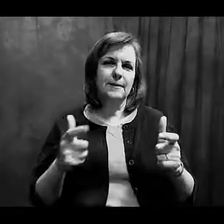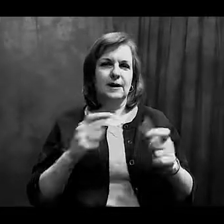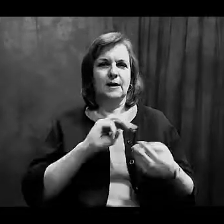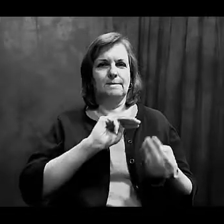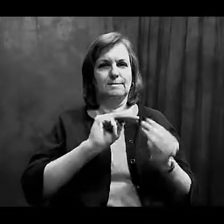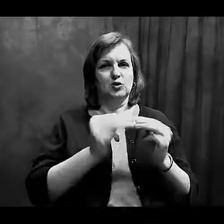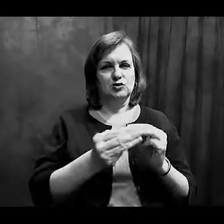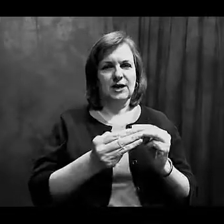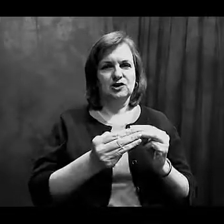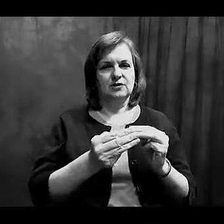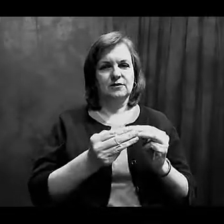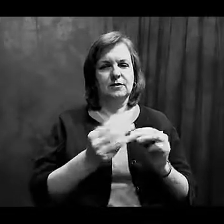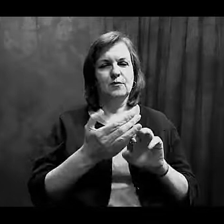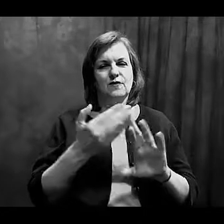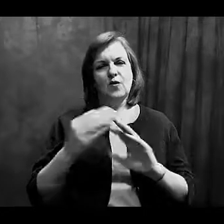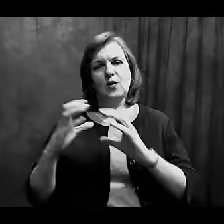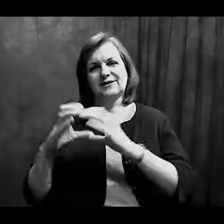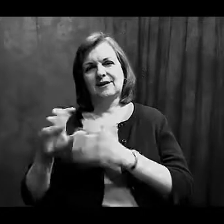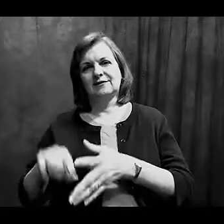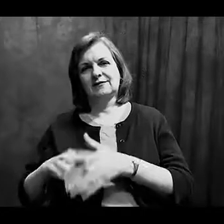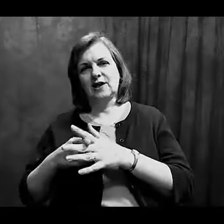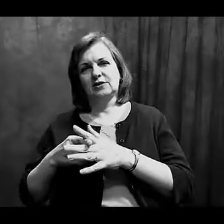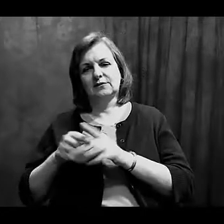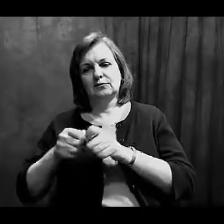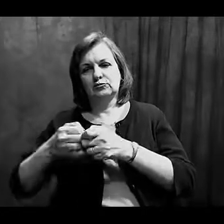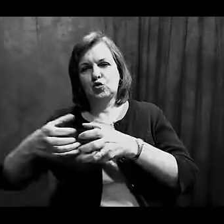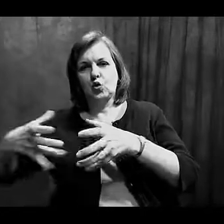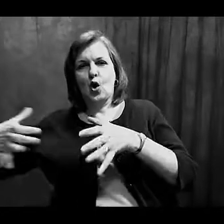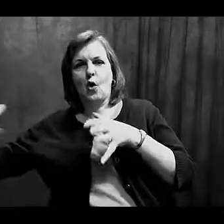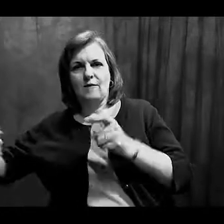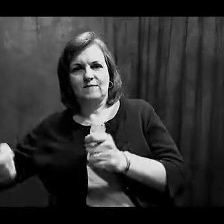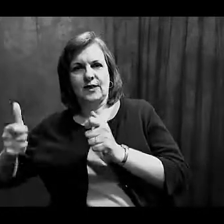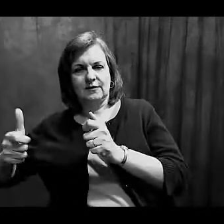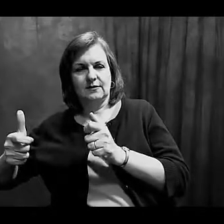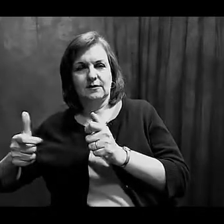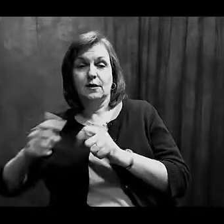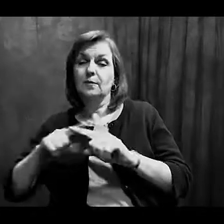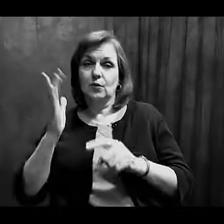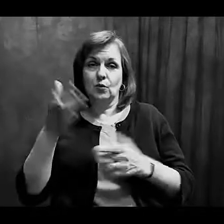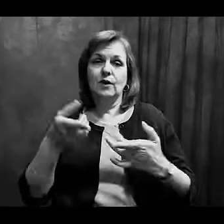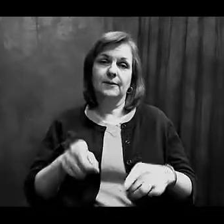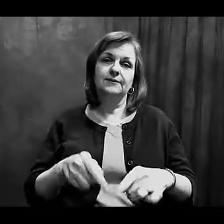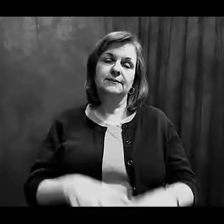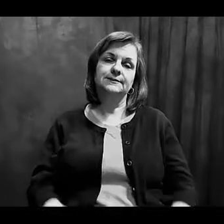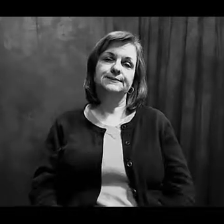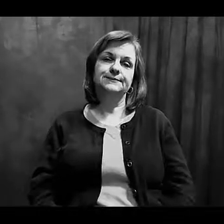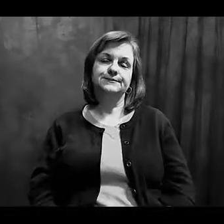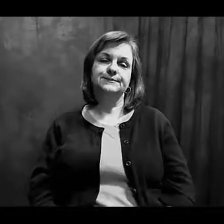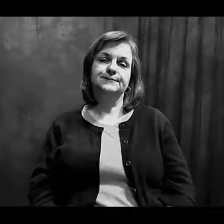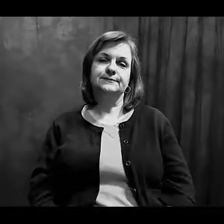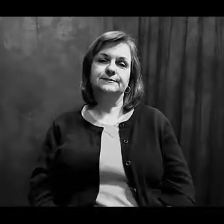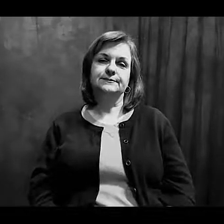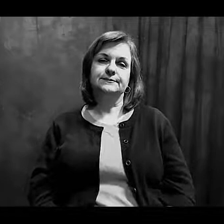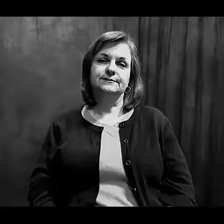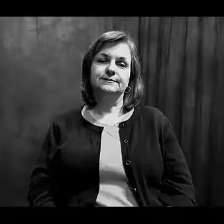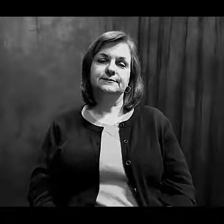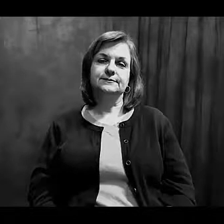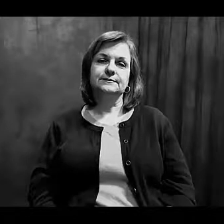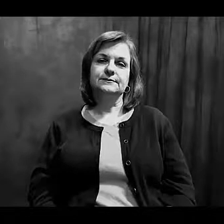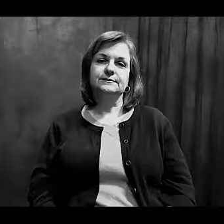to have cells start into a cancer state like this but it does occur